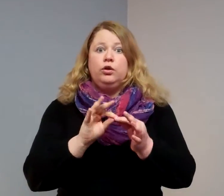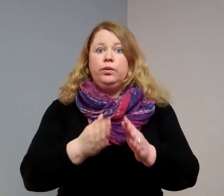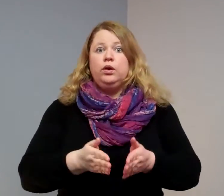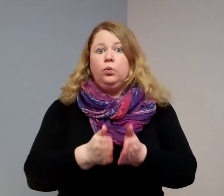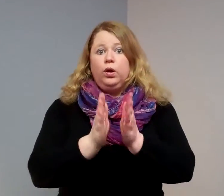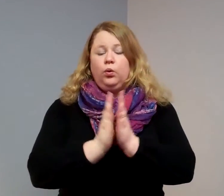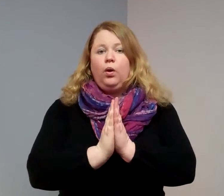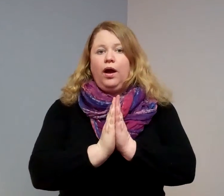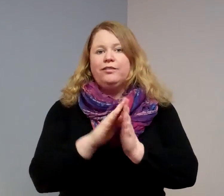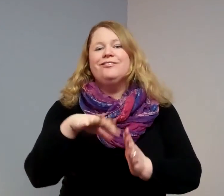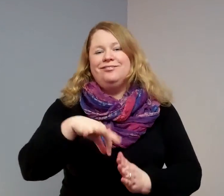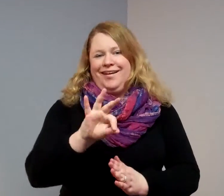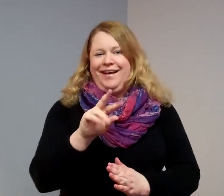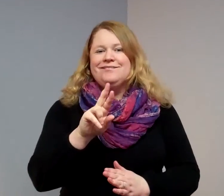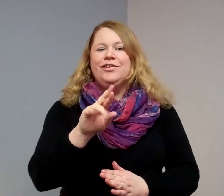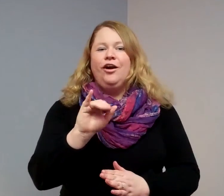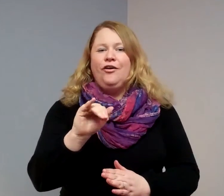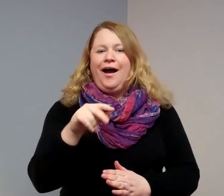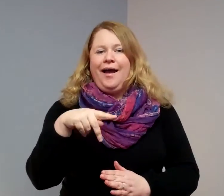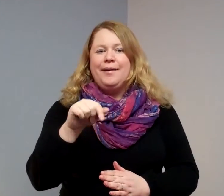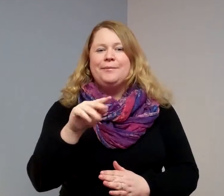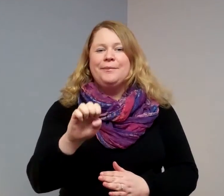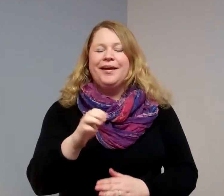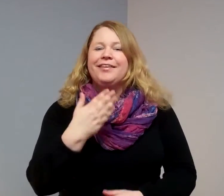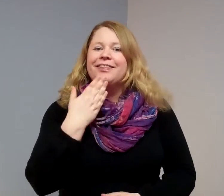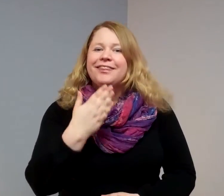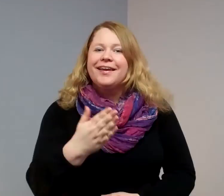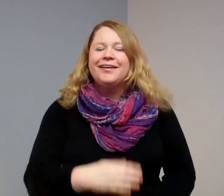You will see the VRI page from there. Thank you.